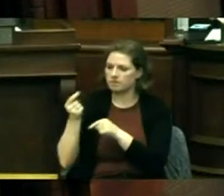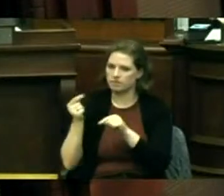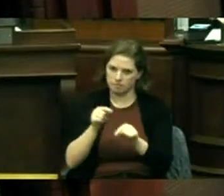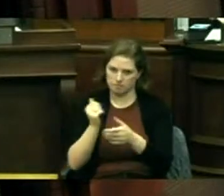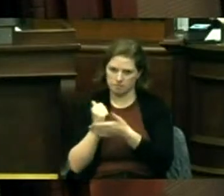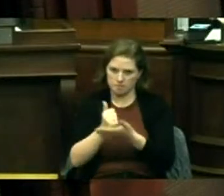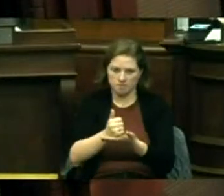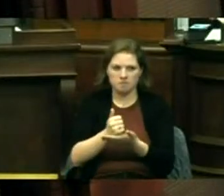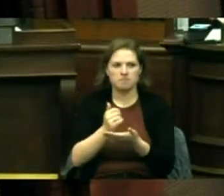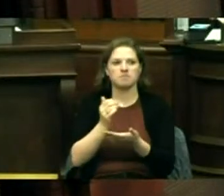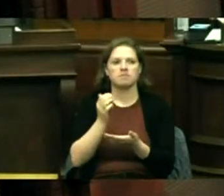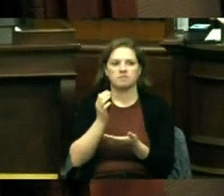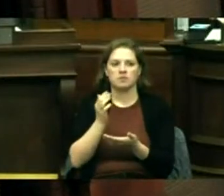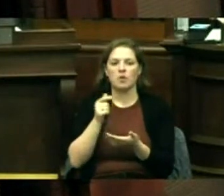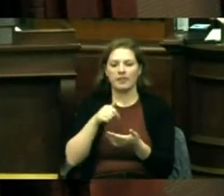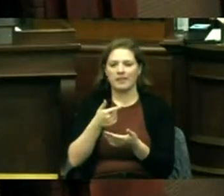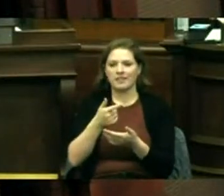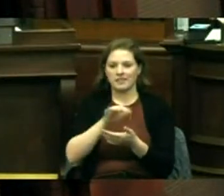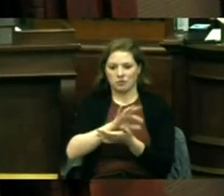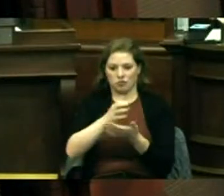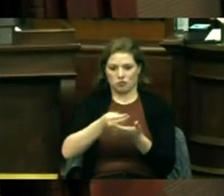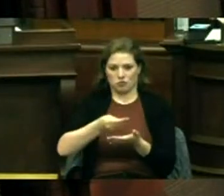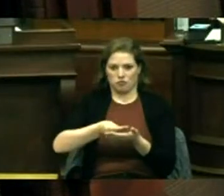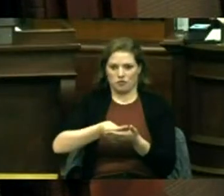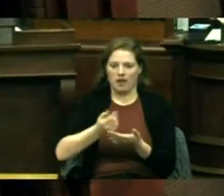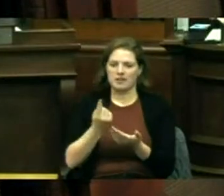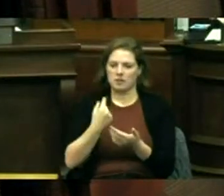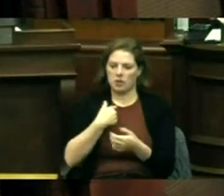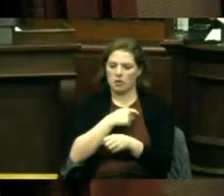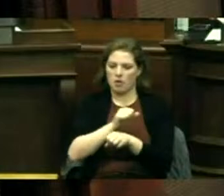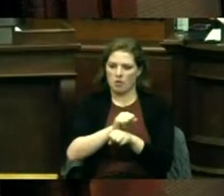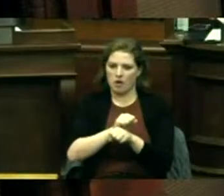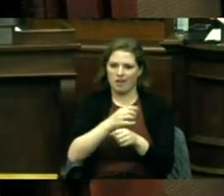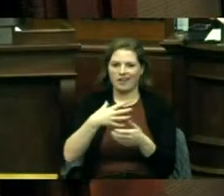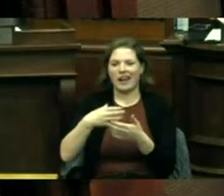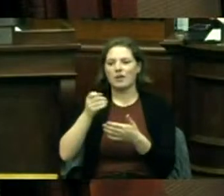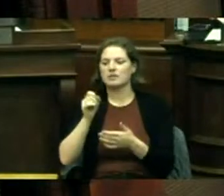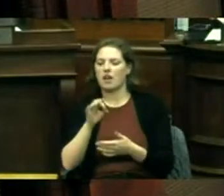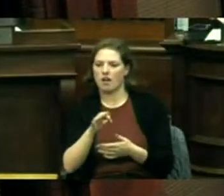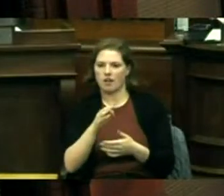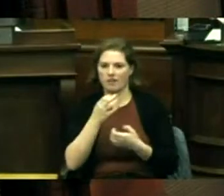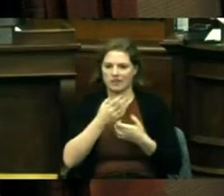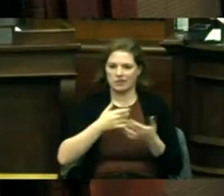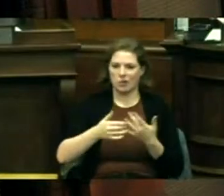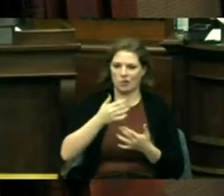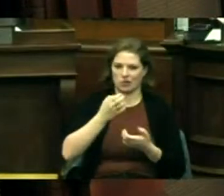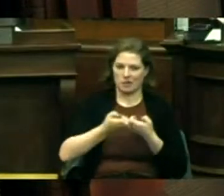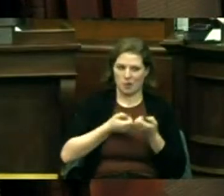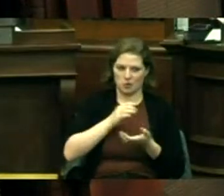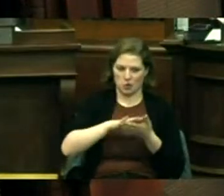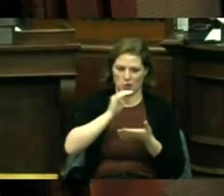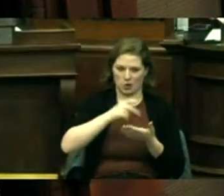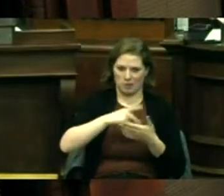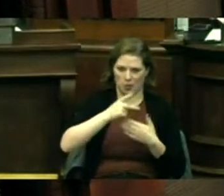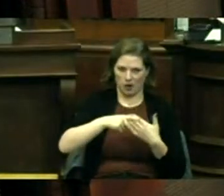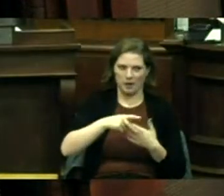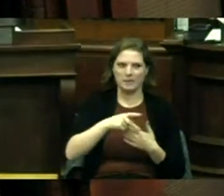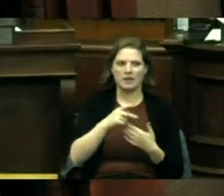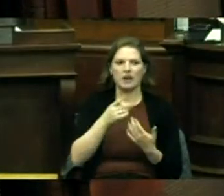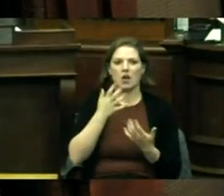for services, probably through an RFP. This particular grant was something they were working